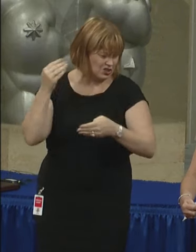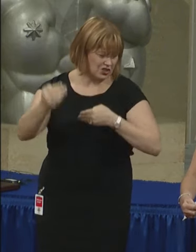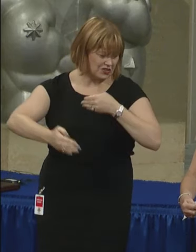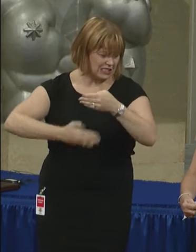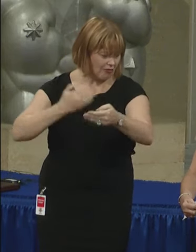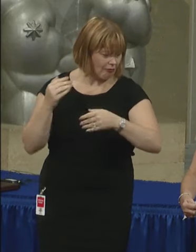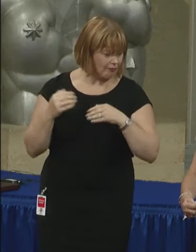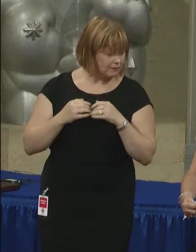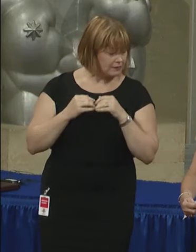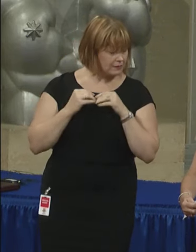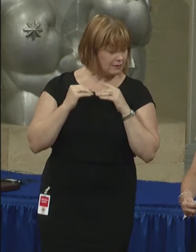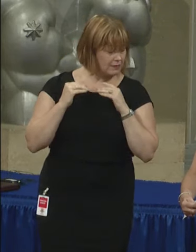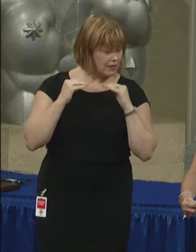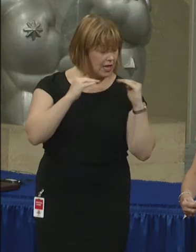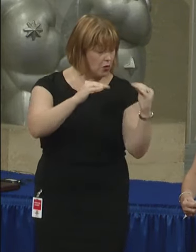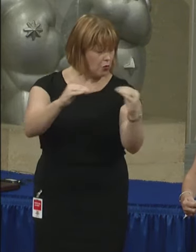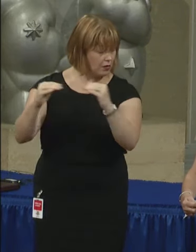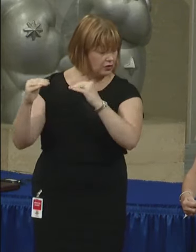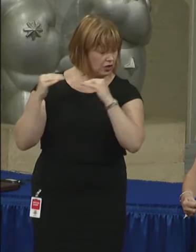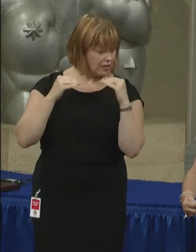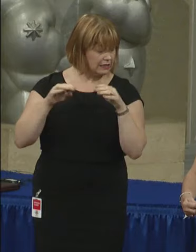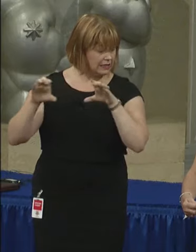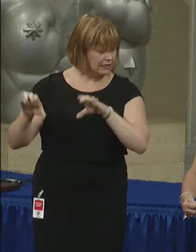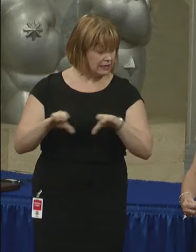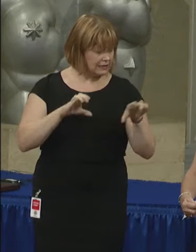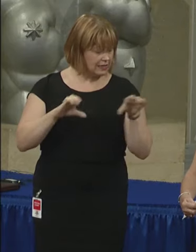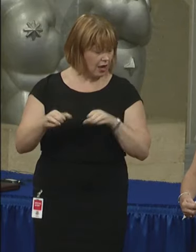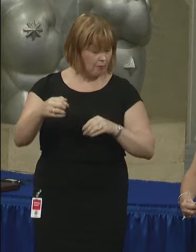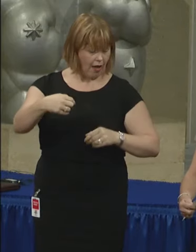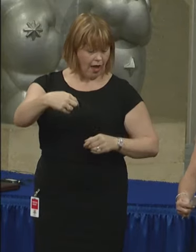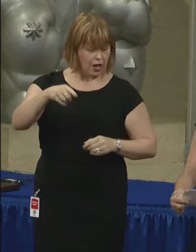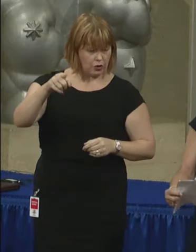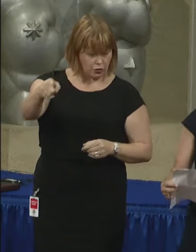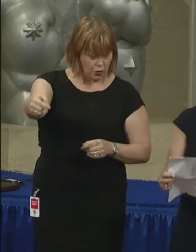WE, THE PEOPLE.